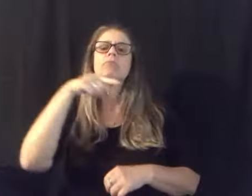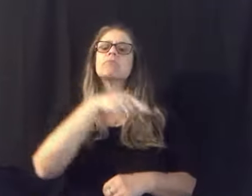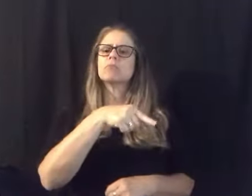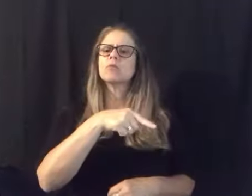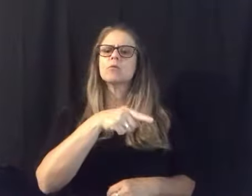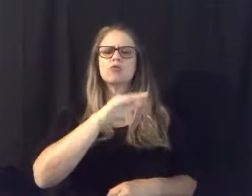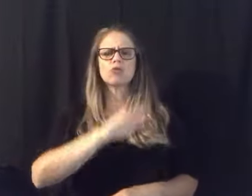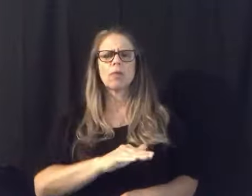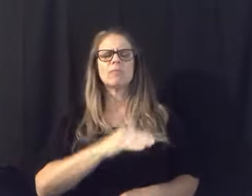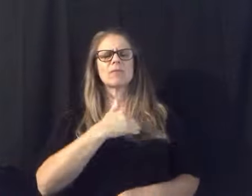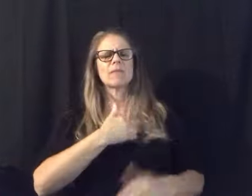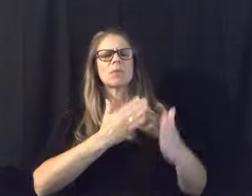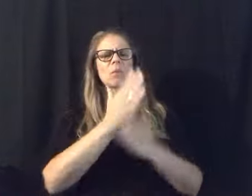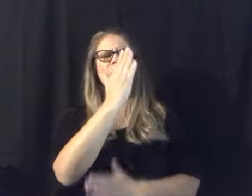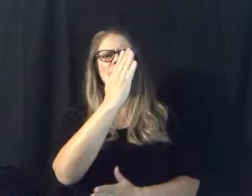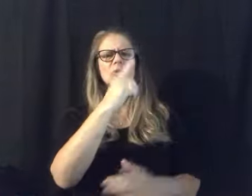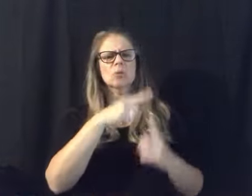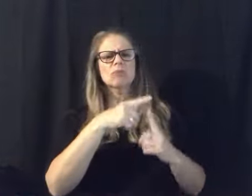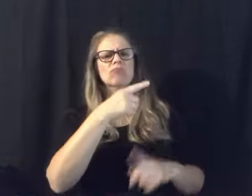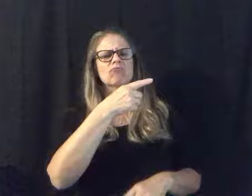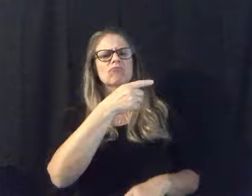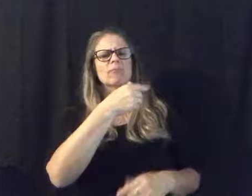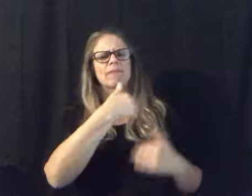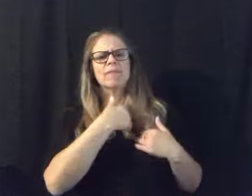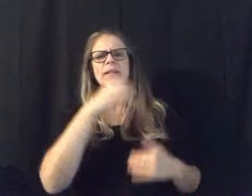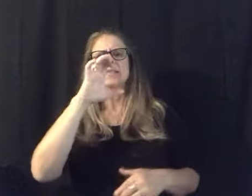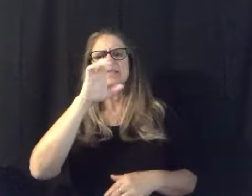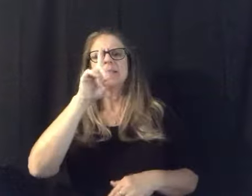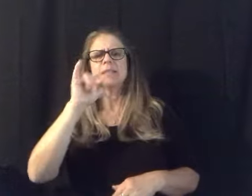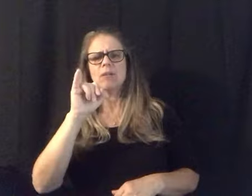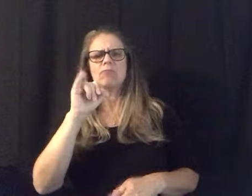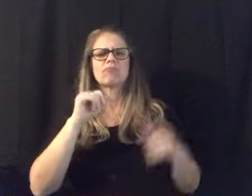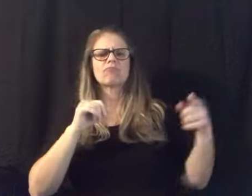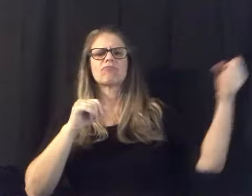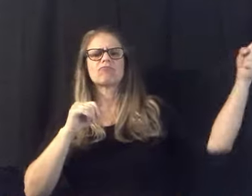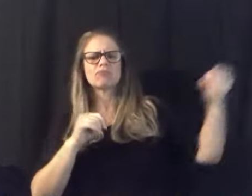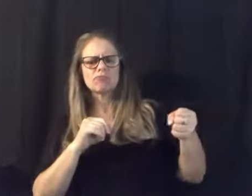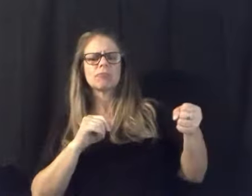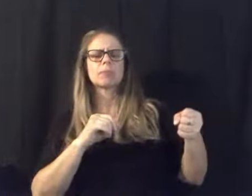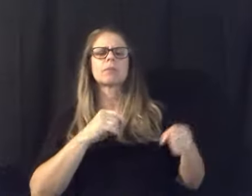the child has a right to have a CDI there.